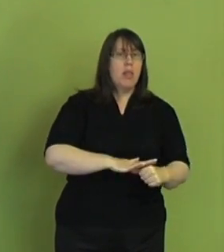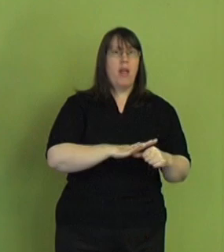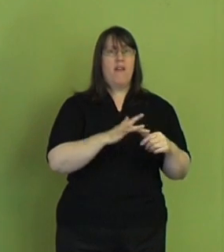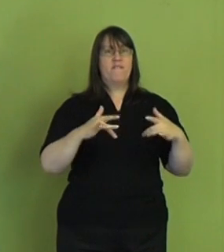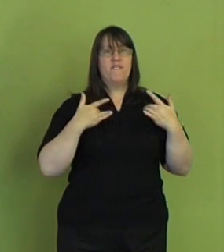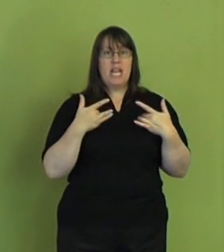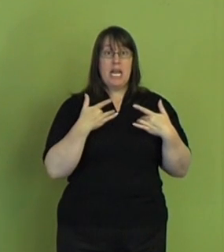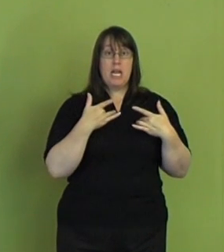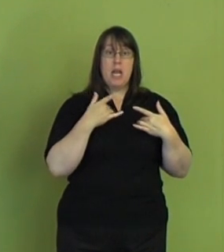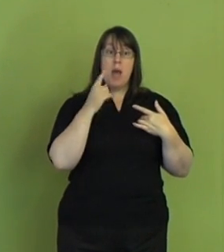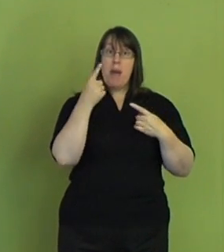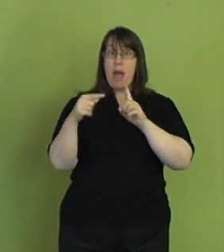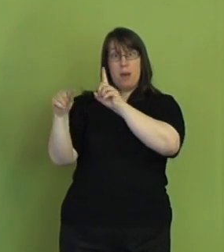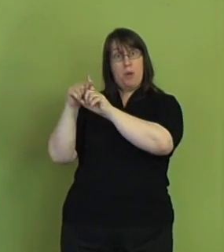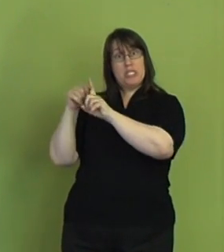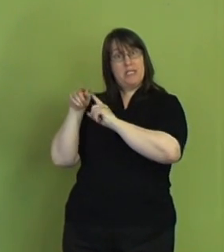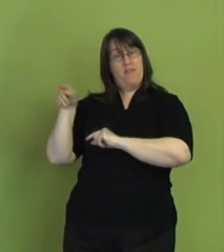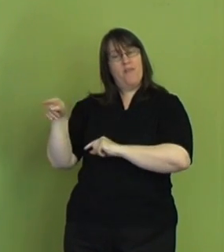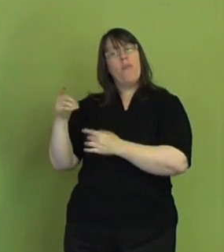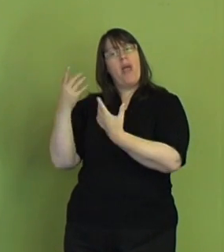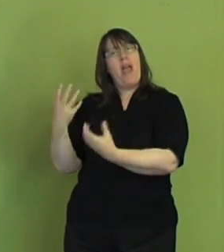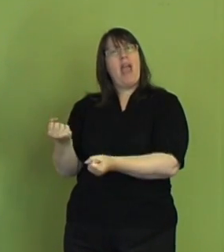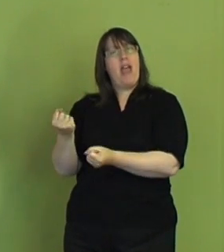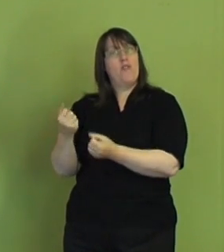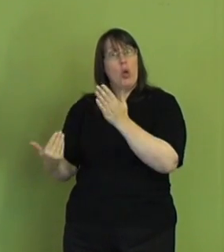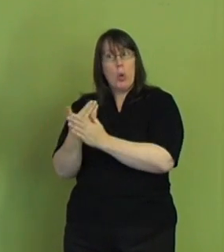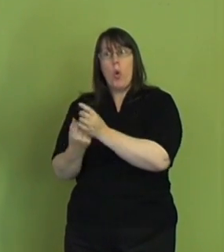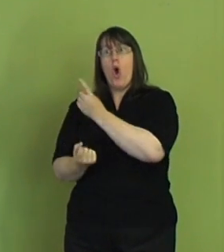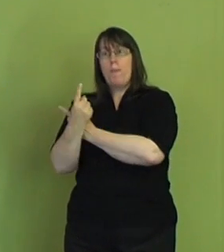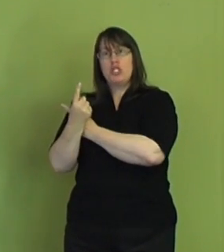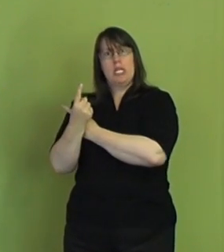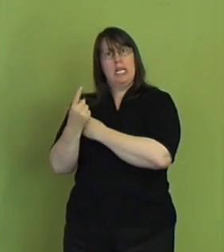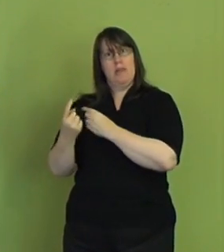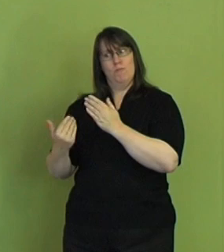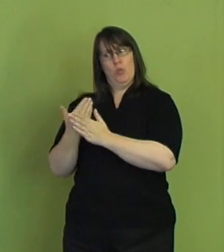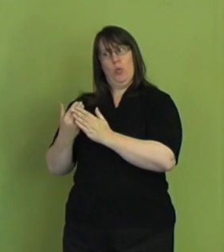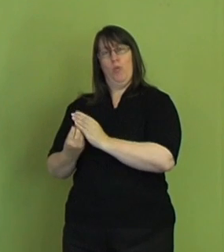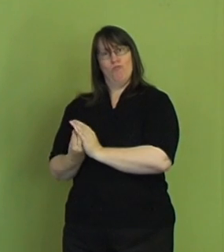But on the positive side, there is the potential for new opportunities and new growth.